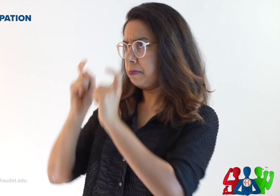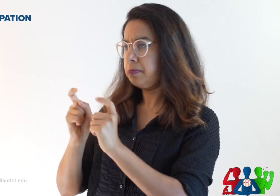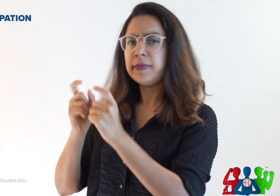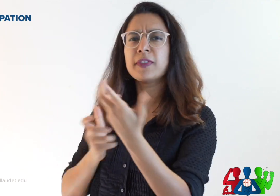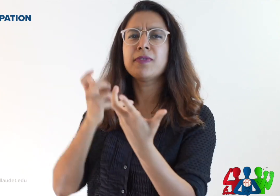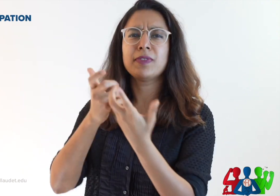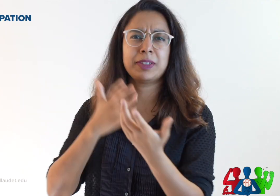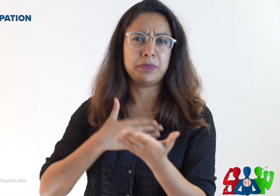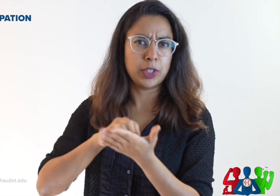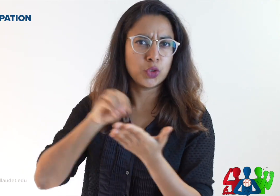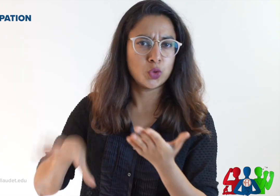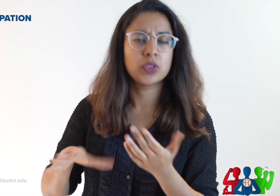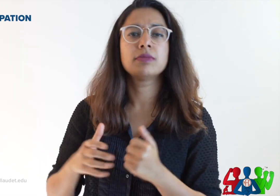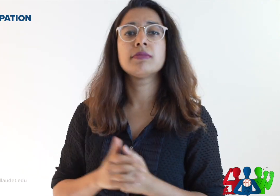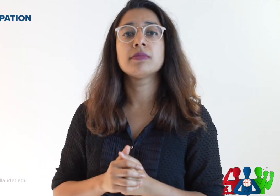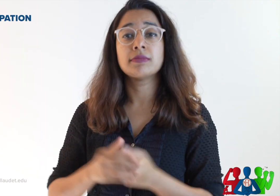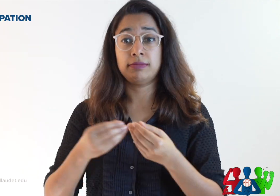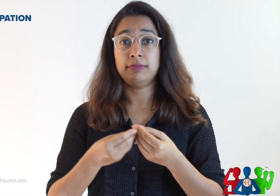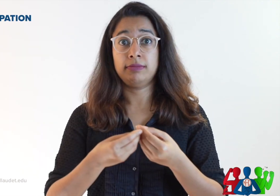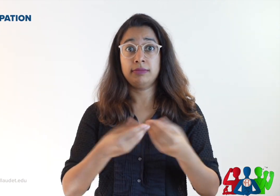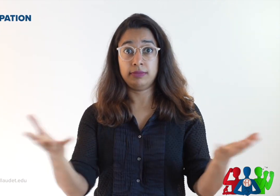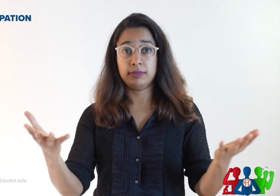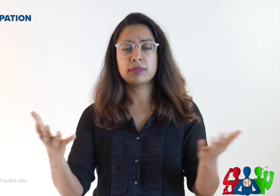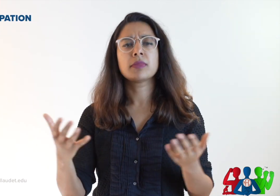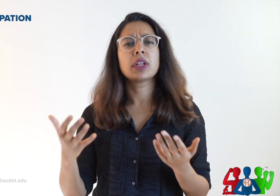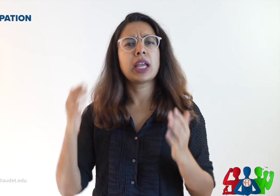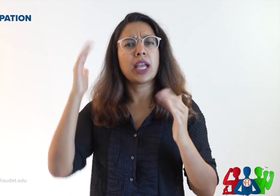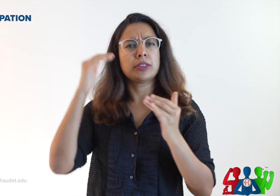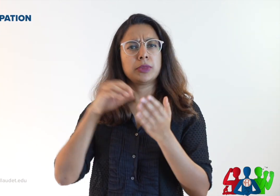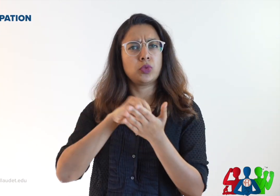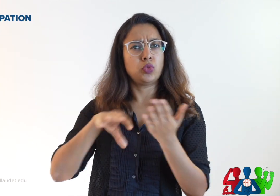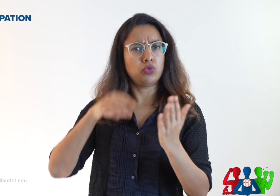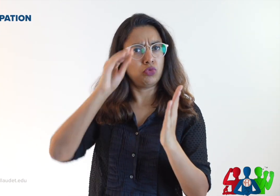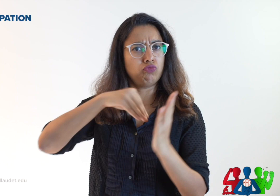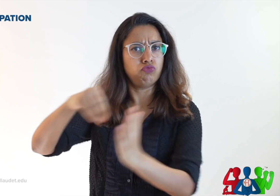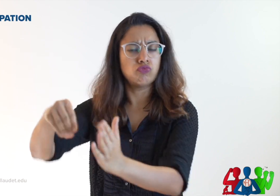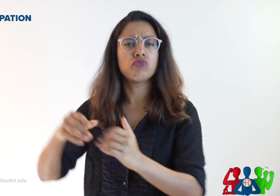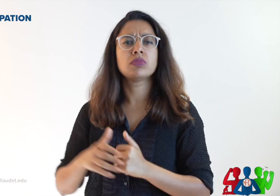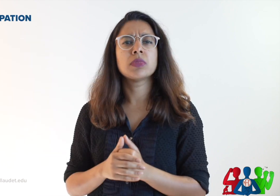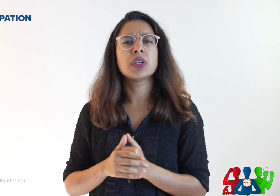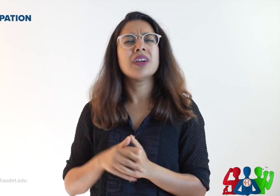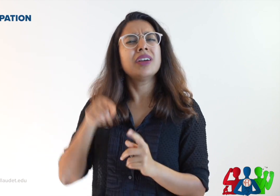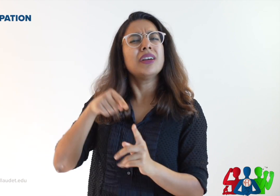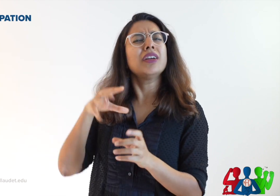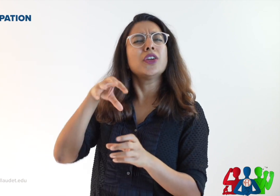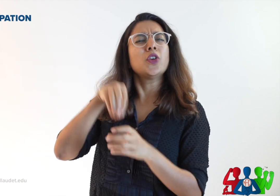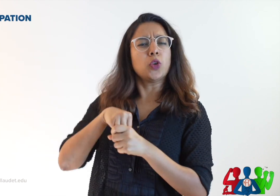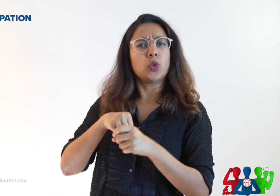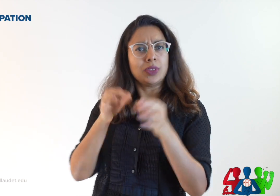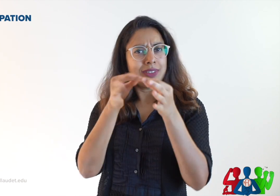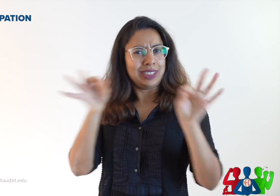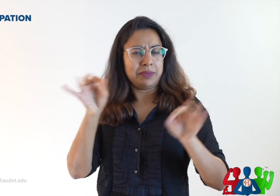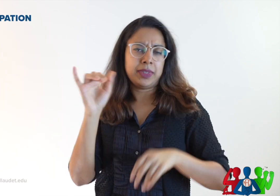So, in this anticipation guide, we find questions and images that will fit our students and ask them to fill it out.